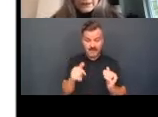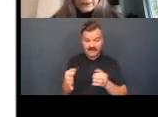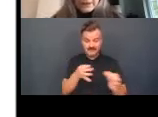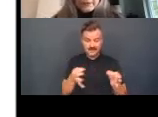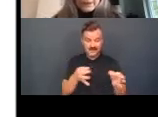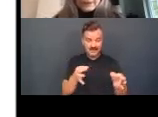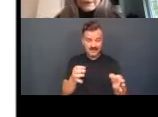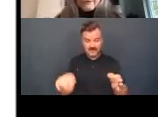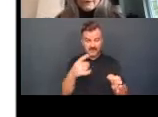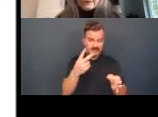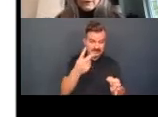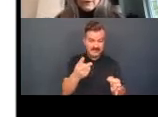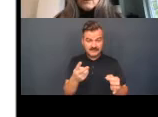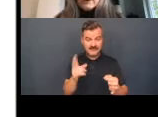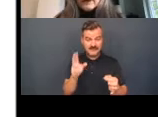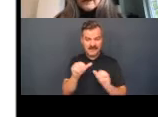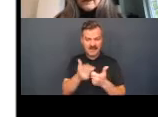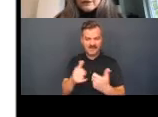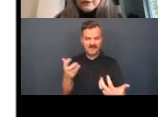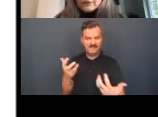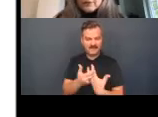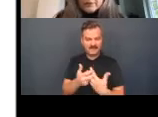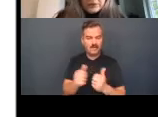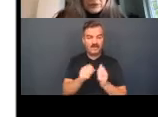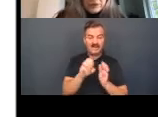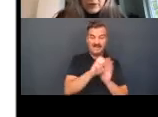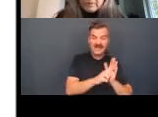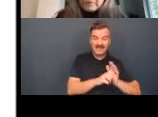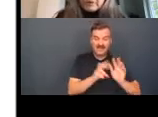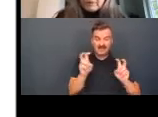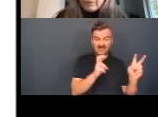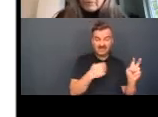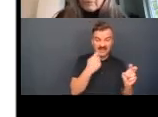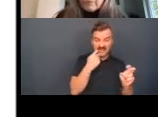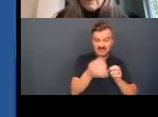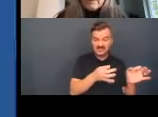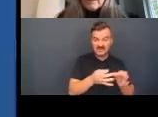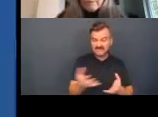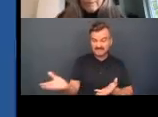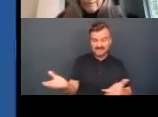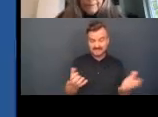see how nicely it fits with the ethical issues I've just described.